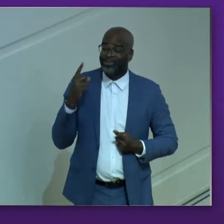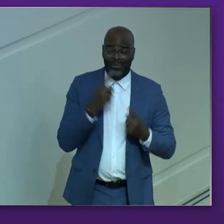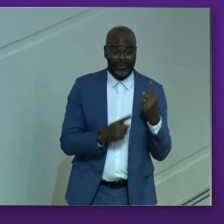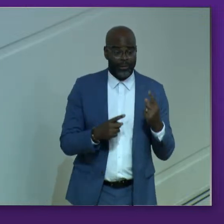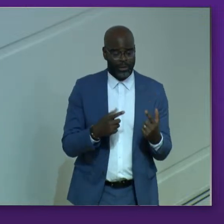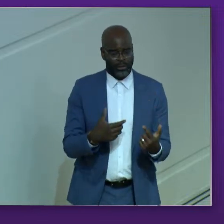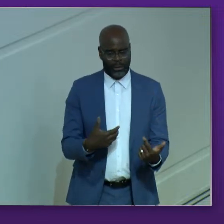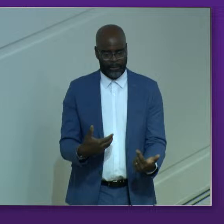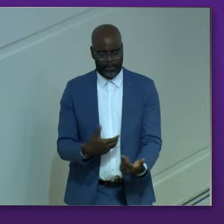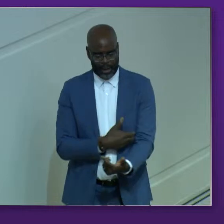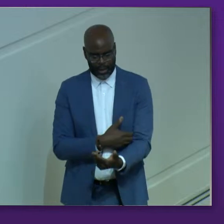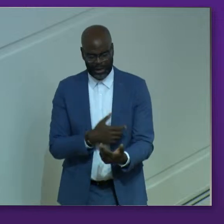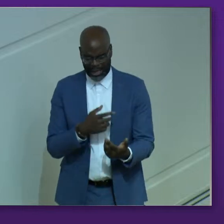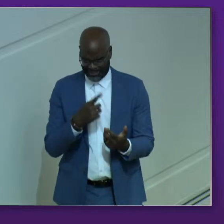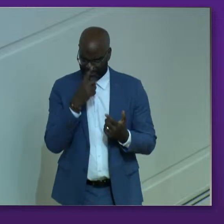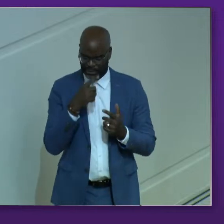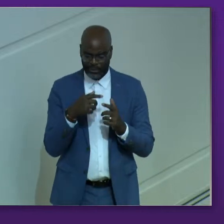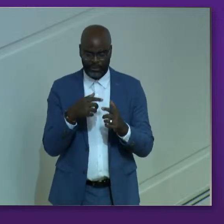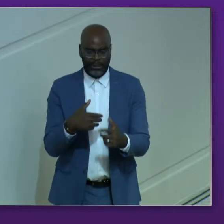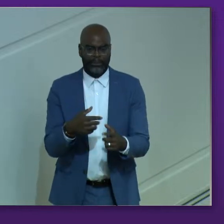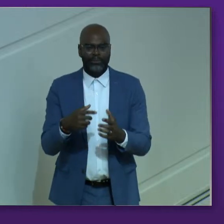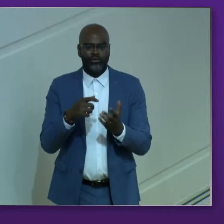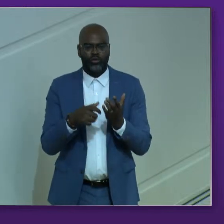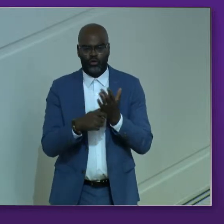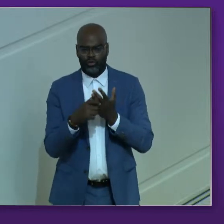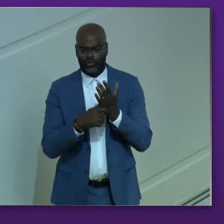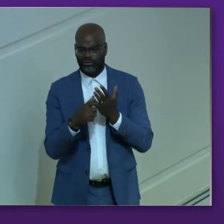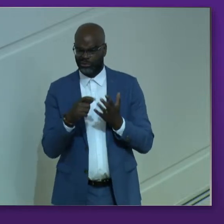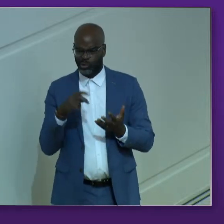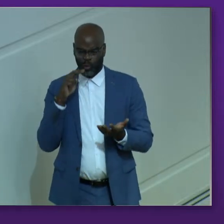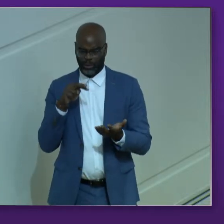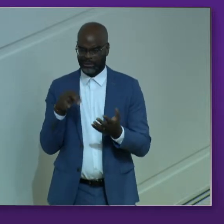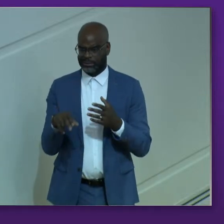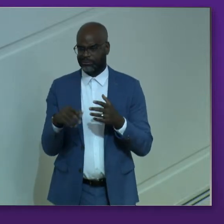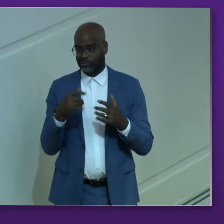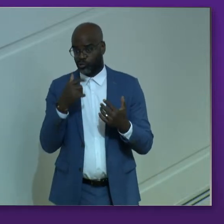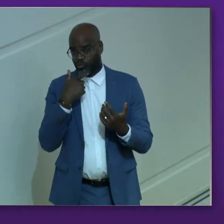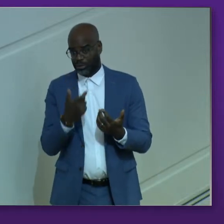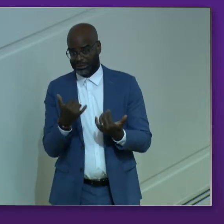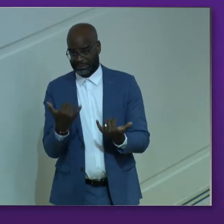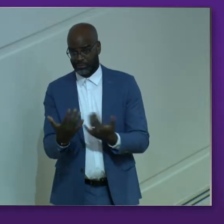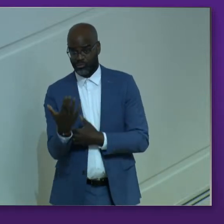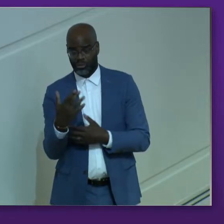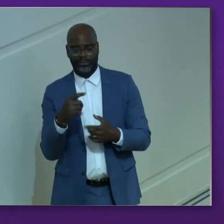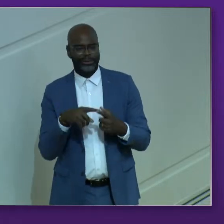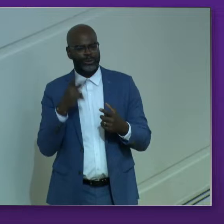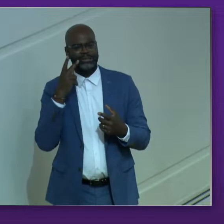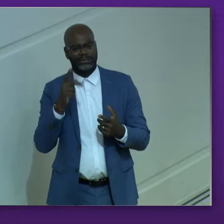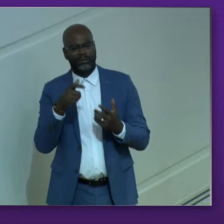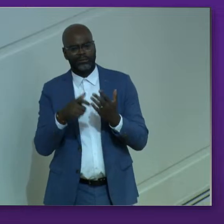NON-NATIVE SPEAKERS OF ENGLISH THIS PROJECT ALSO BUILDS BELONGING WHICH WE HAVE IDENTIFIED AS ONE OF OUR